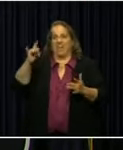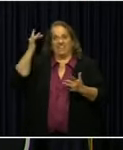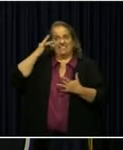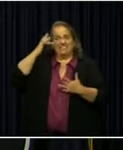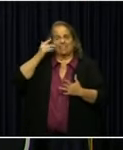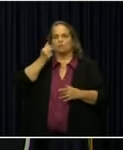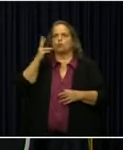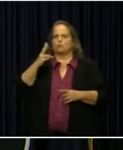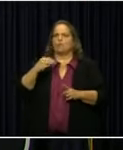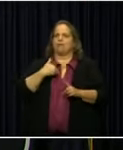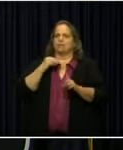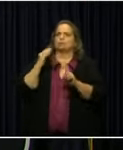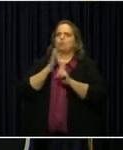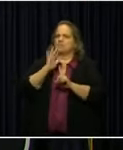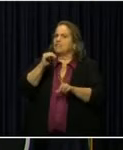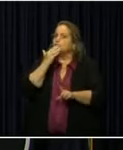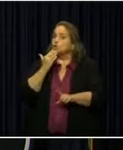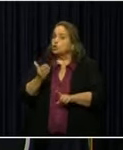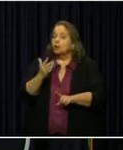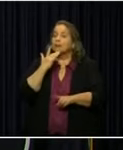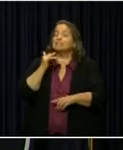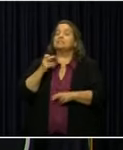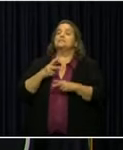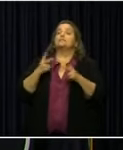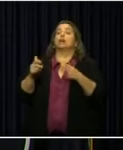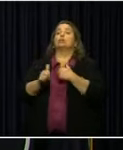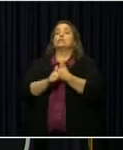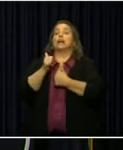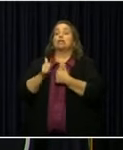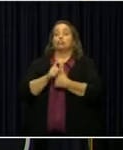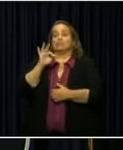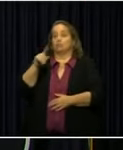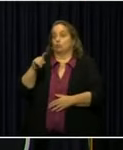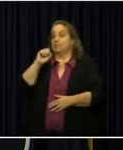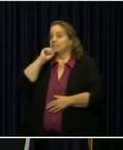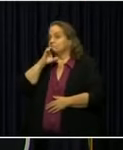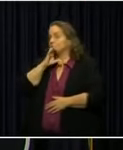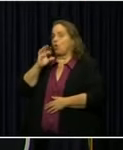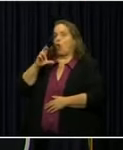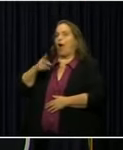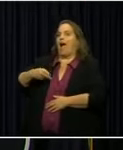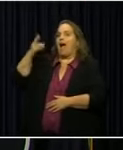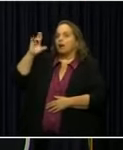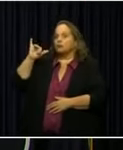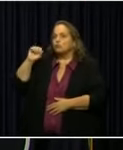NEIGHBORS AS WE DO IT BECAUSE